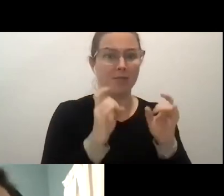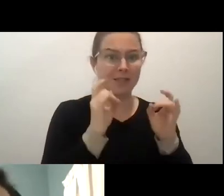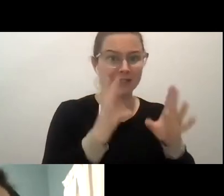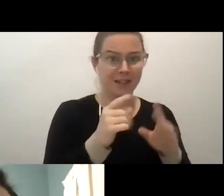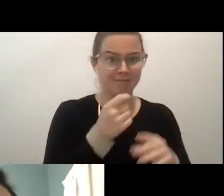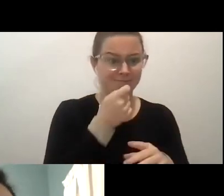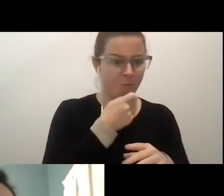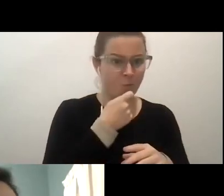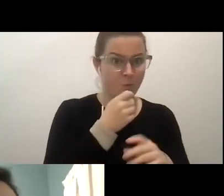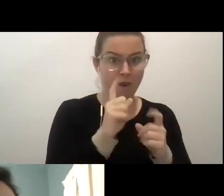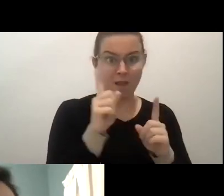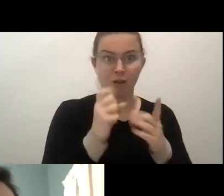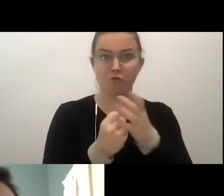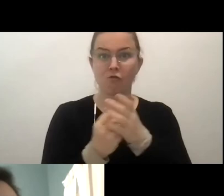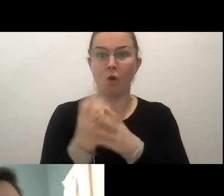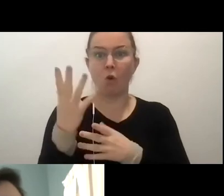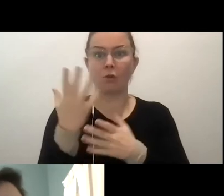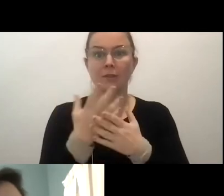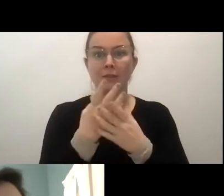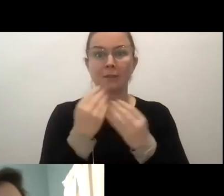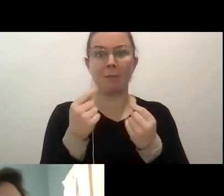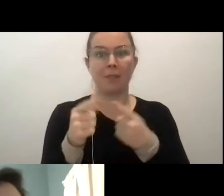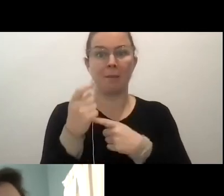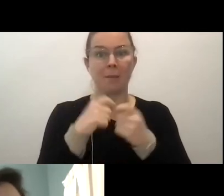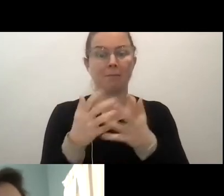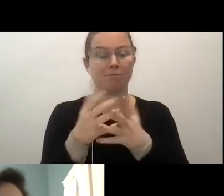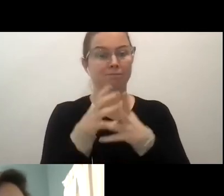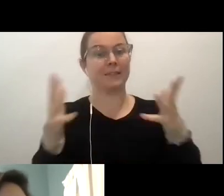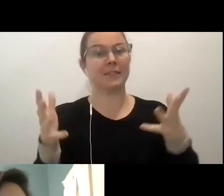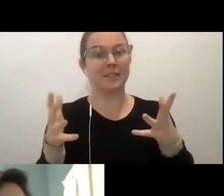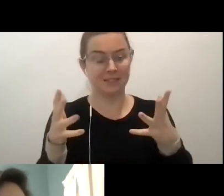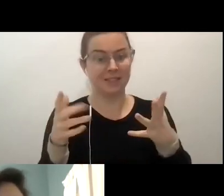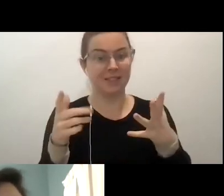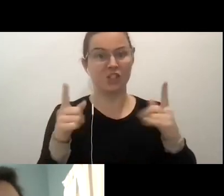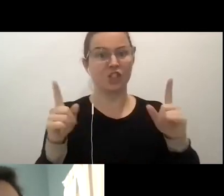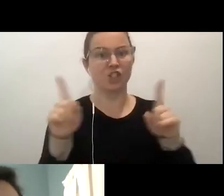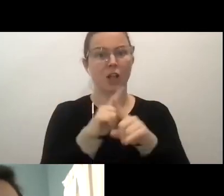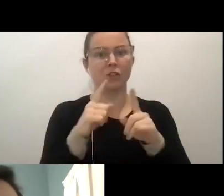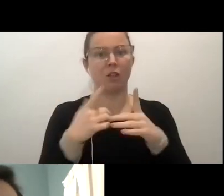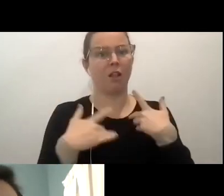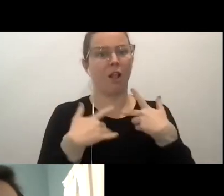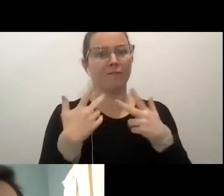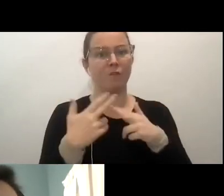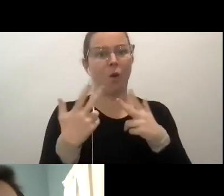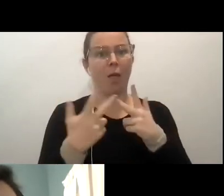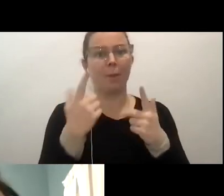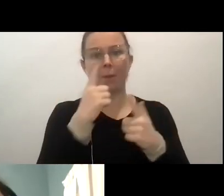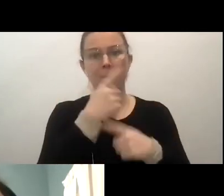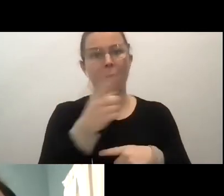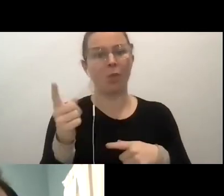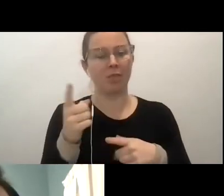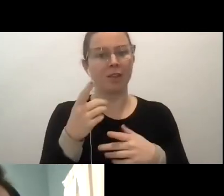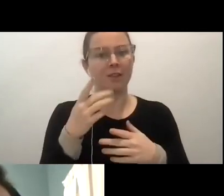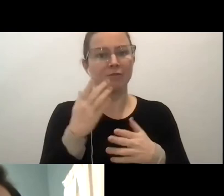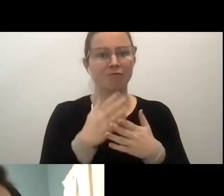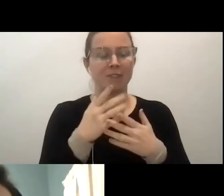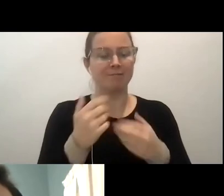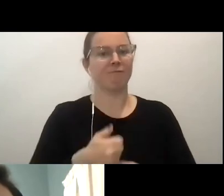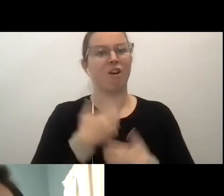kind of grown into something really big that is changing the lives of so many people so that's really really inspiring to hear.